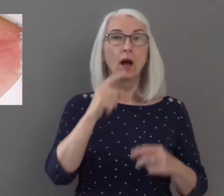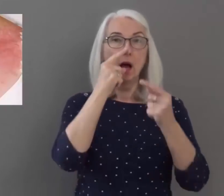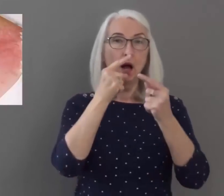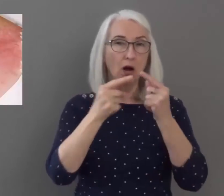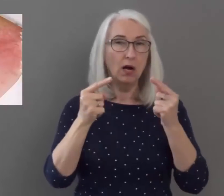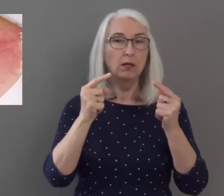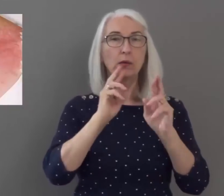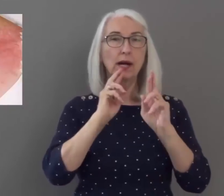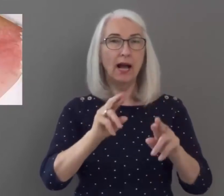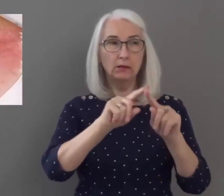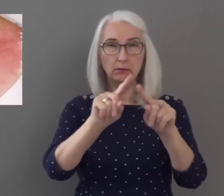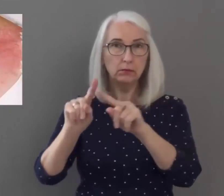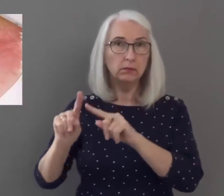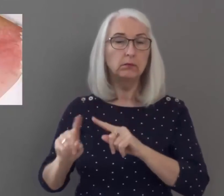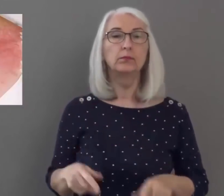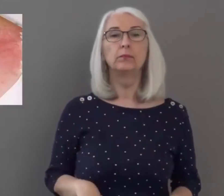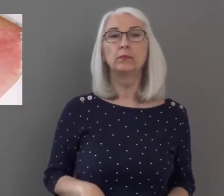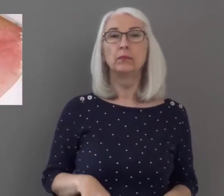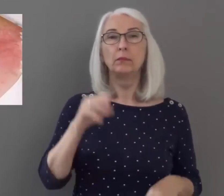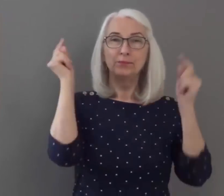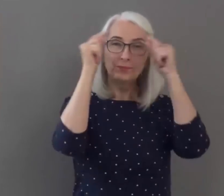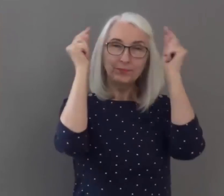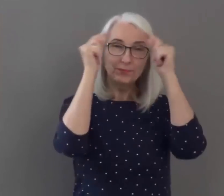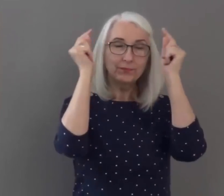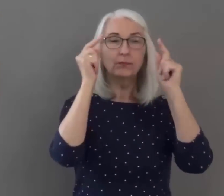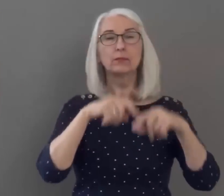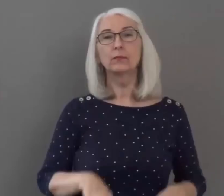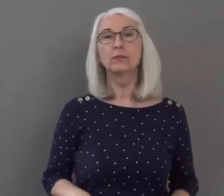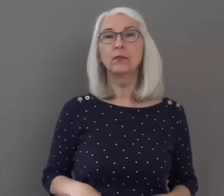~ Allergies reactions ~ Migraine